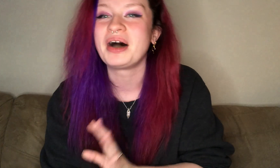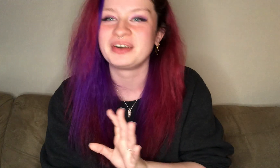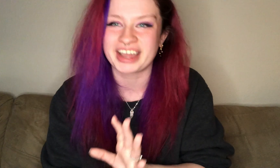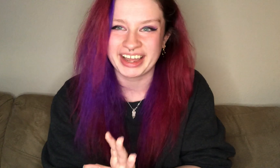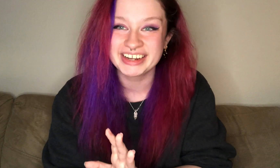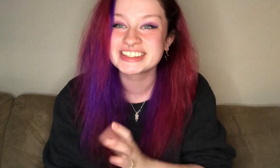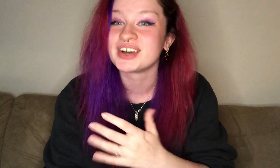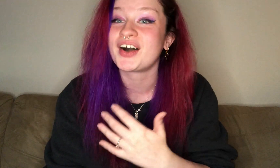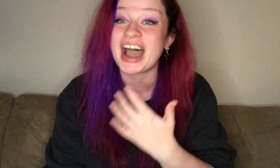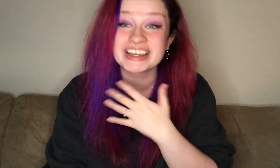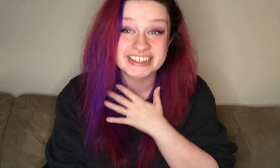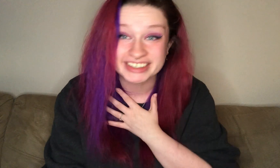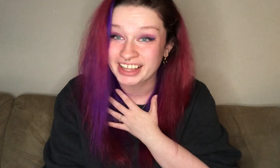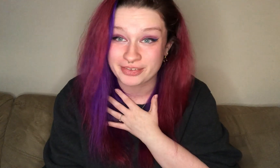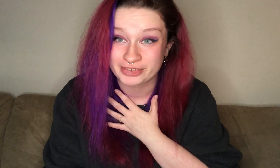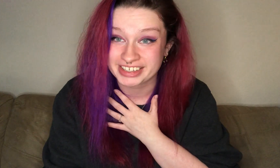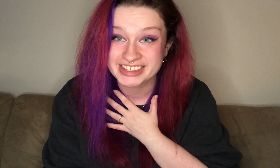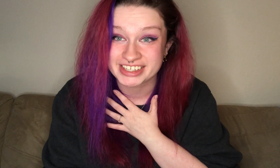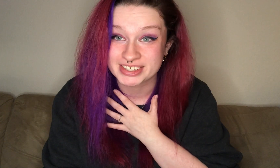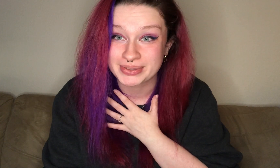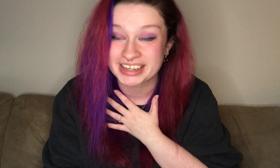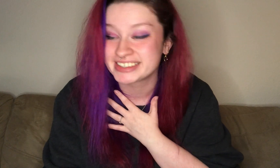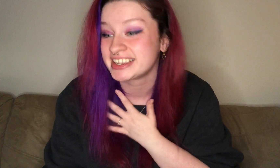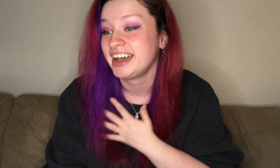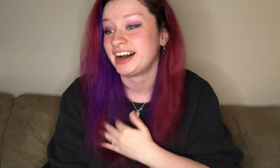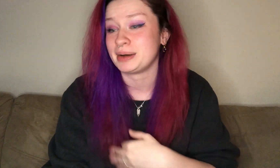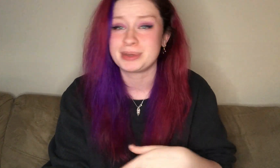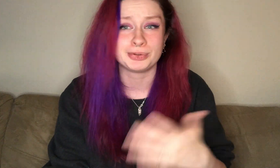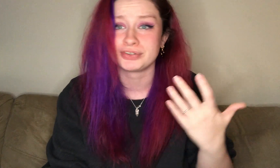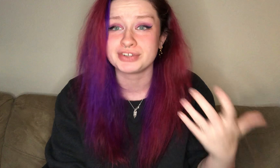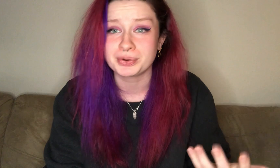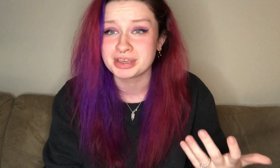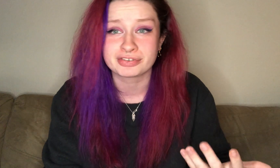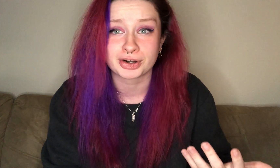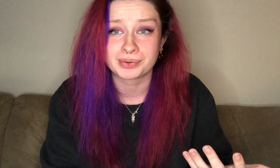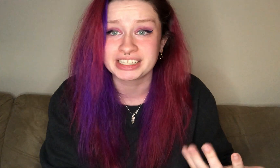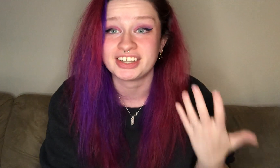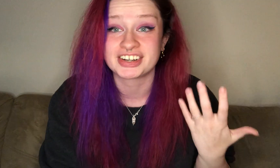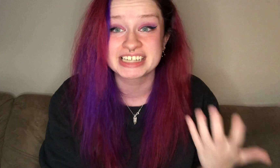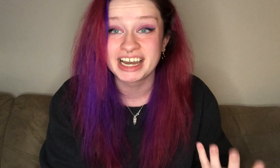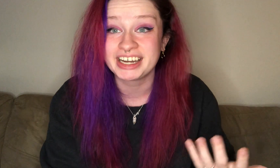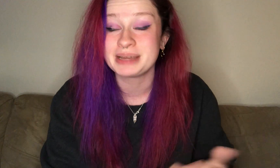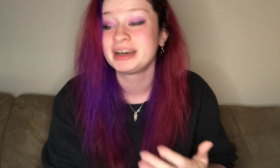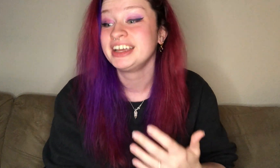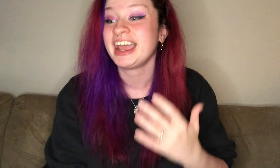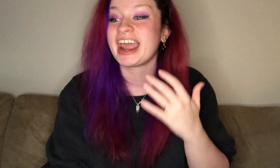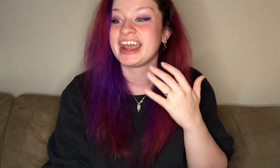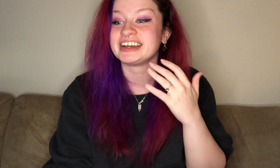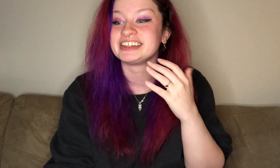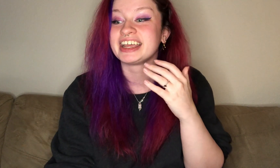okay so i still have friends that do this people who have known me for a really long time and